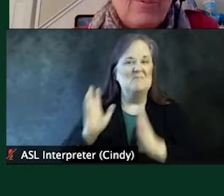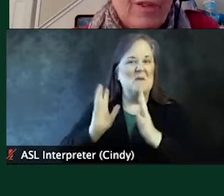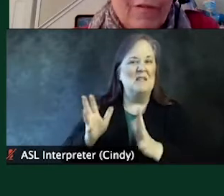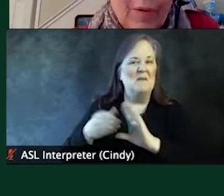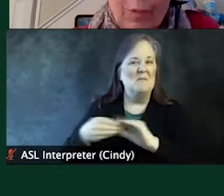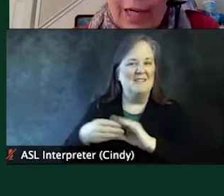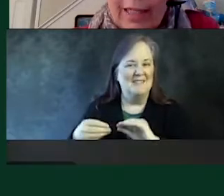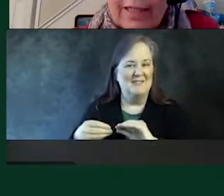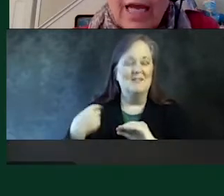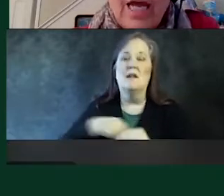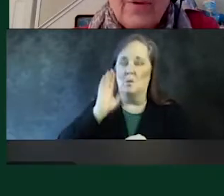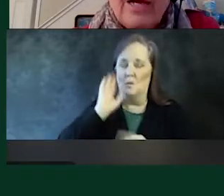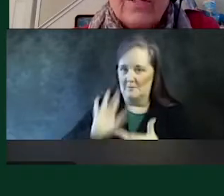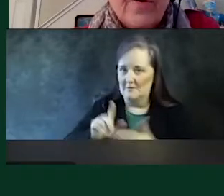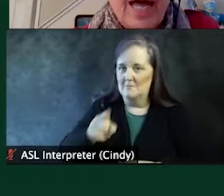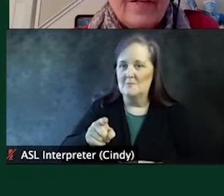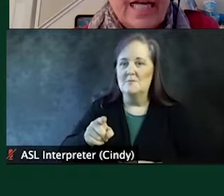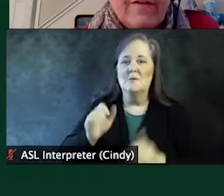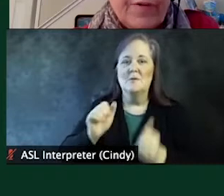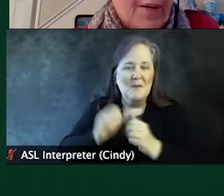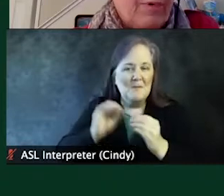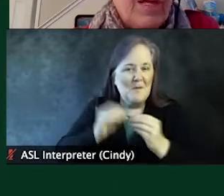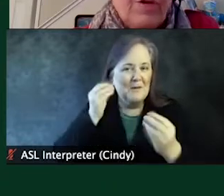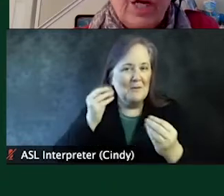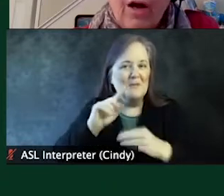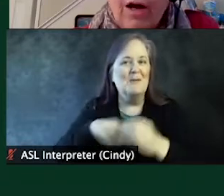with the voting process. We also have a telephone number that you can call.